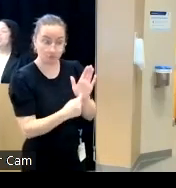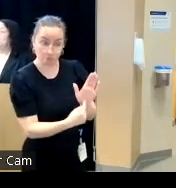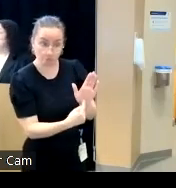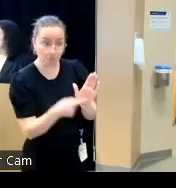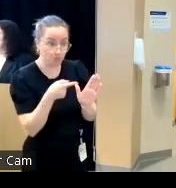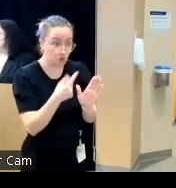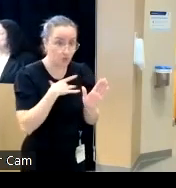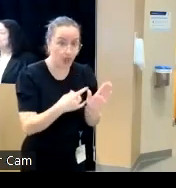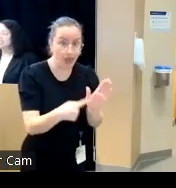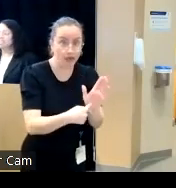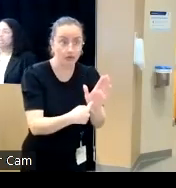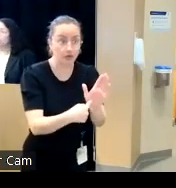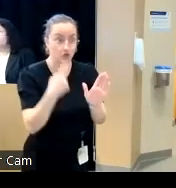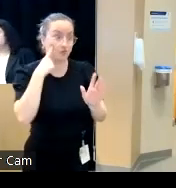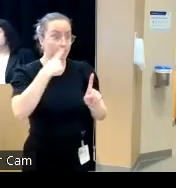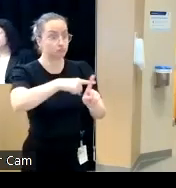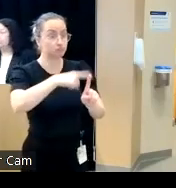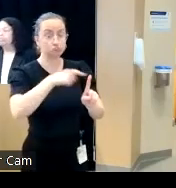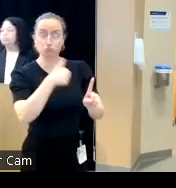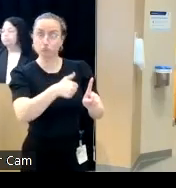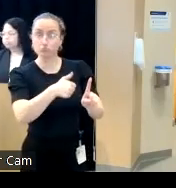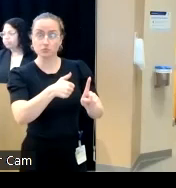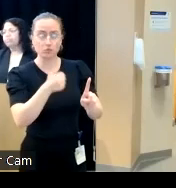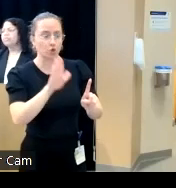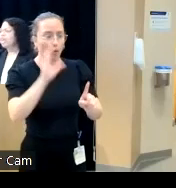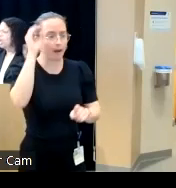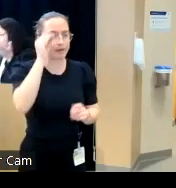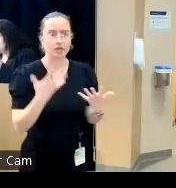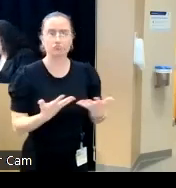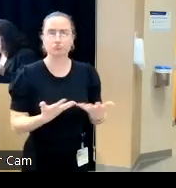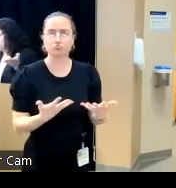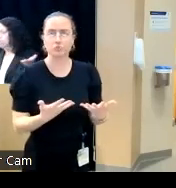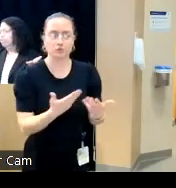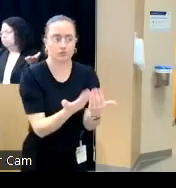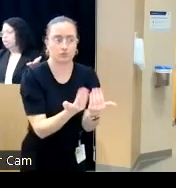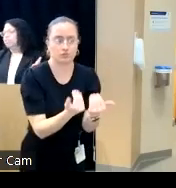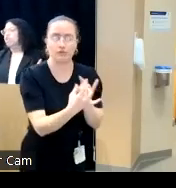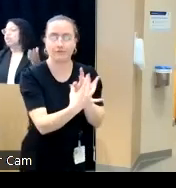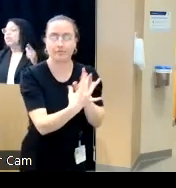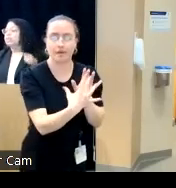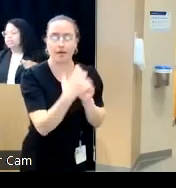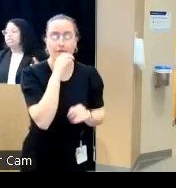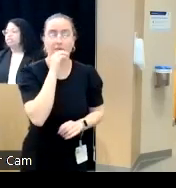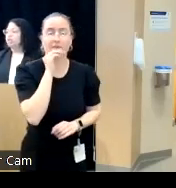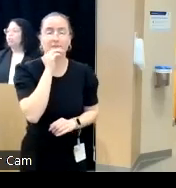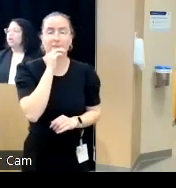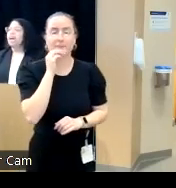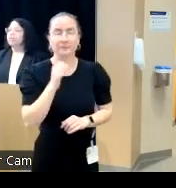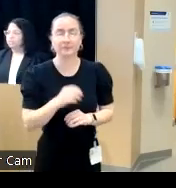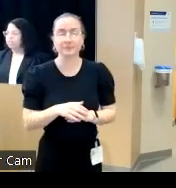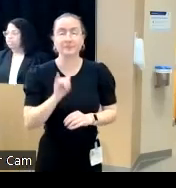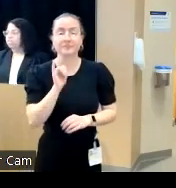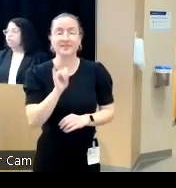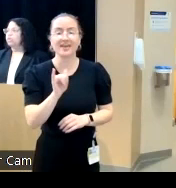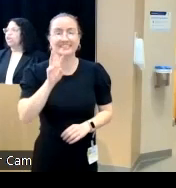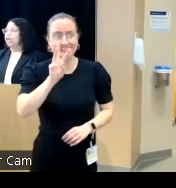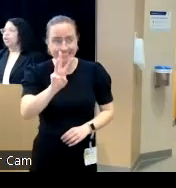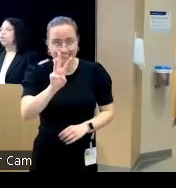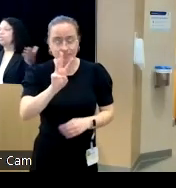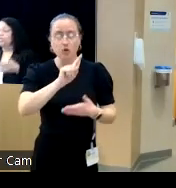stand out as a plus as positive and that will is based on six one-hour sessions that will occur